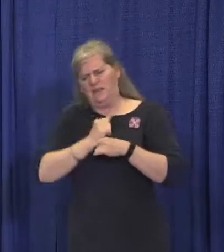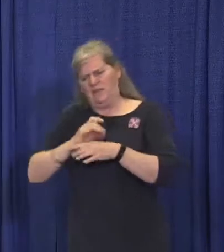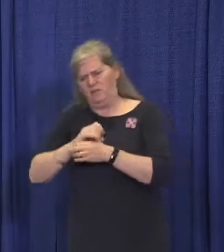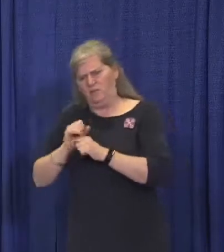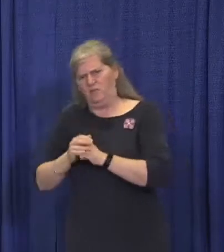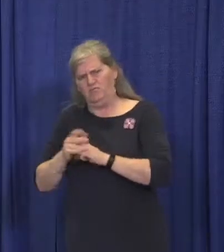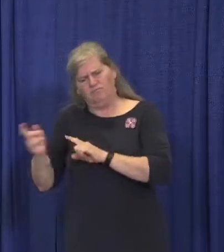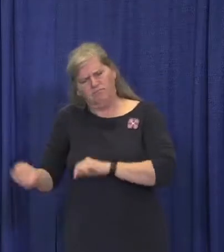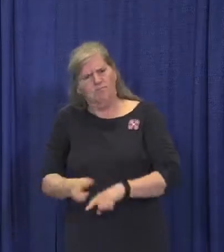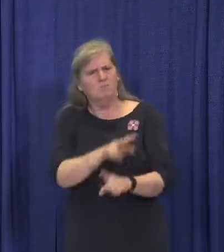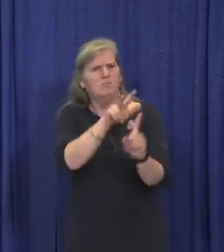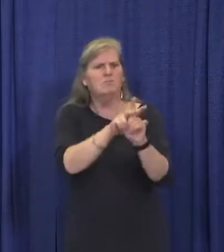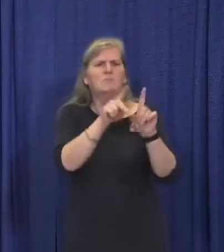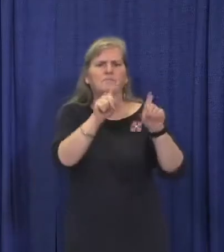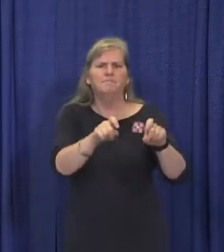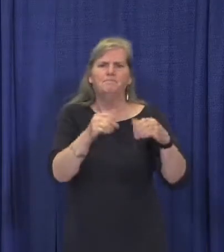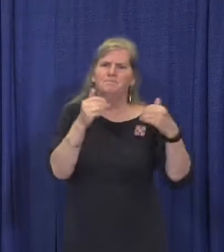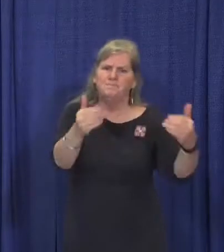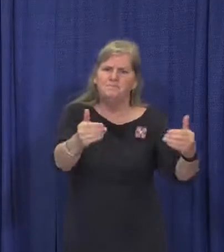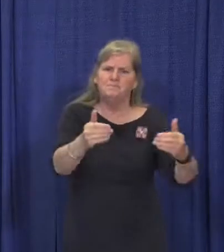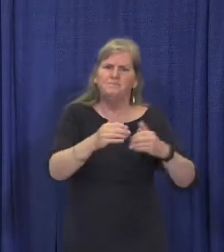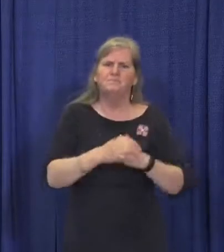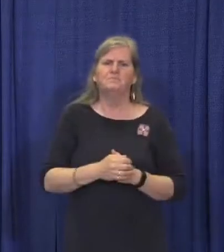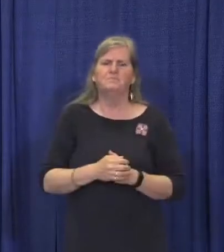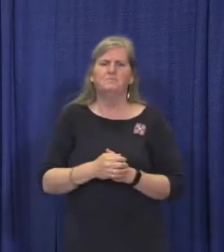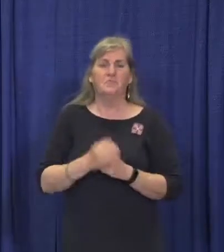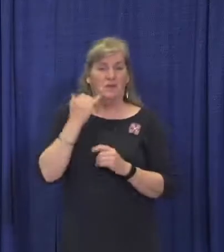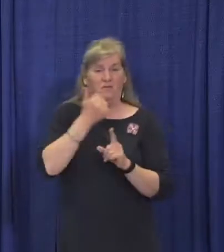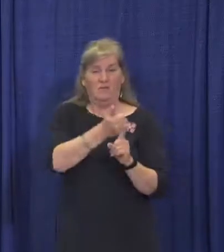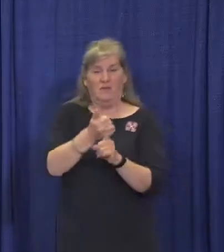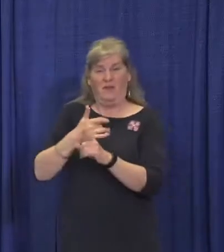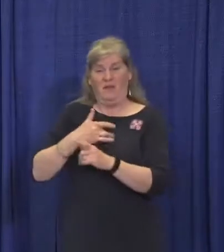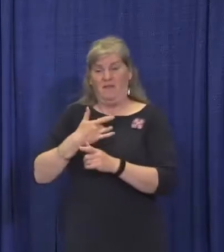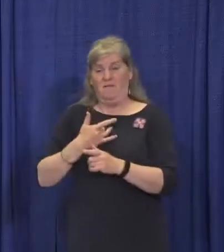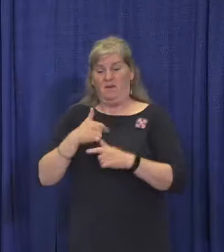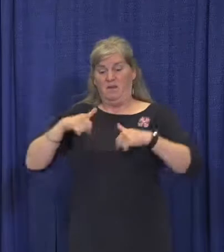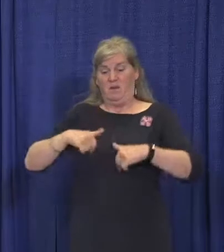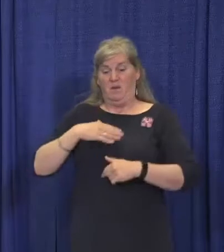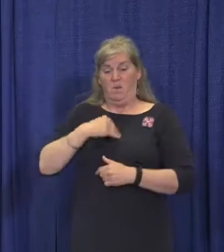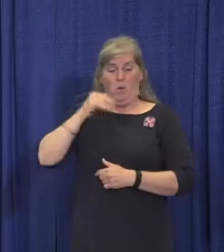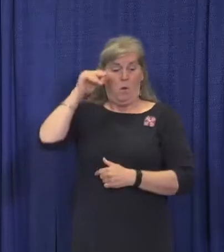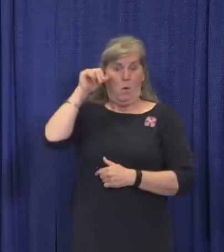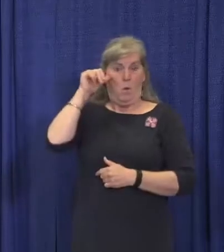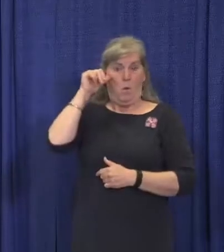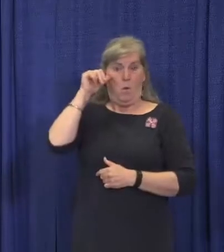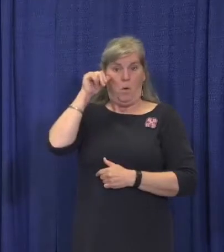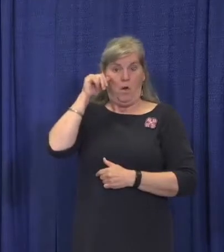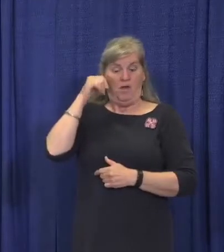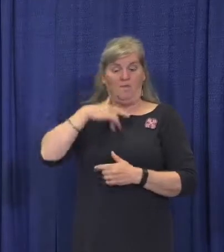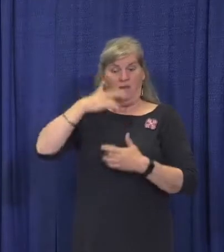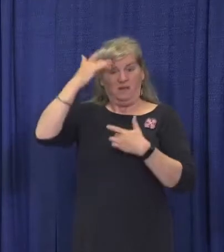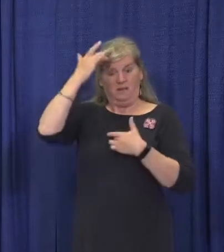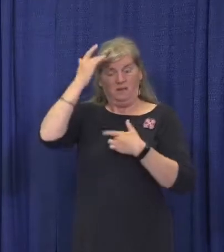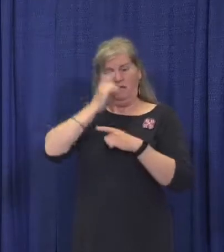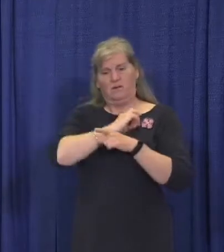get tested as soon as possible. Anyone experiencing symptoms in Whitehorse should call the